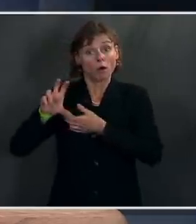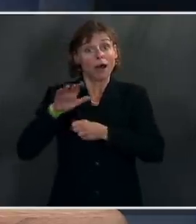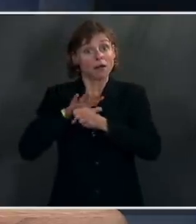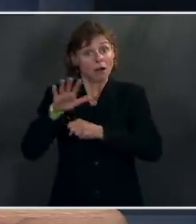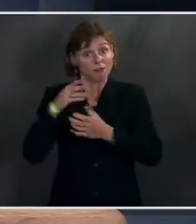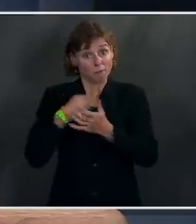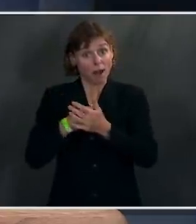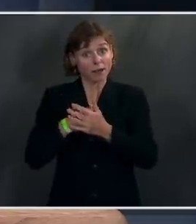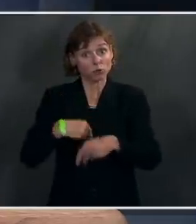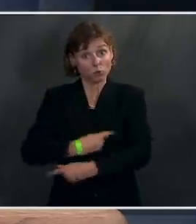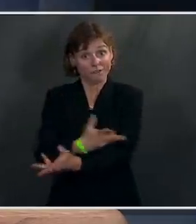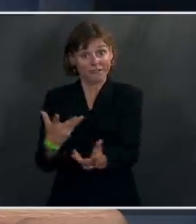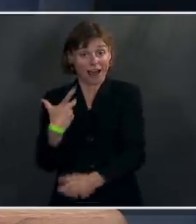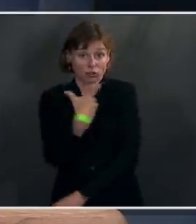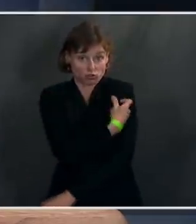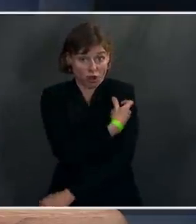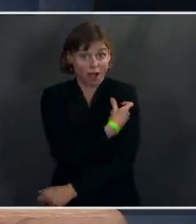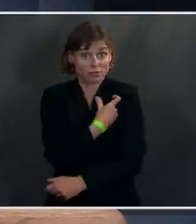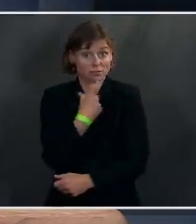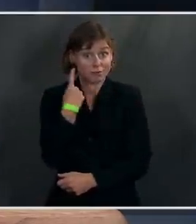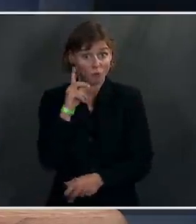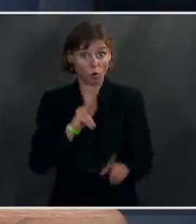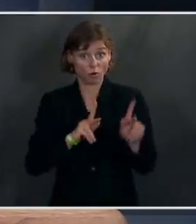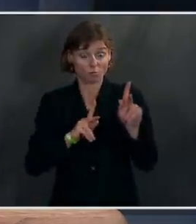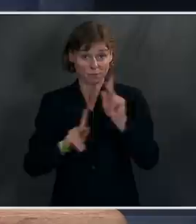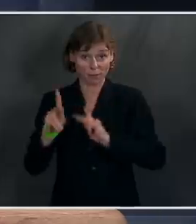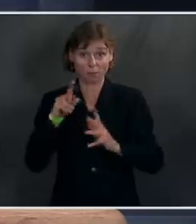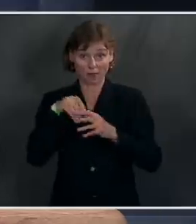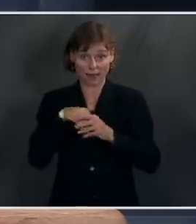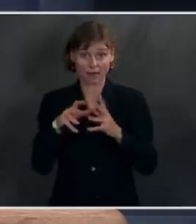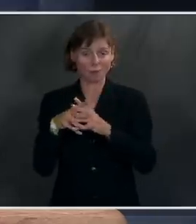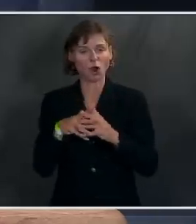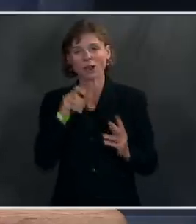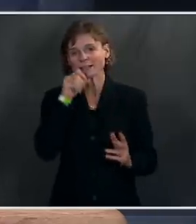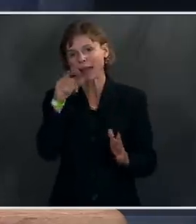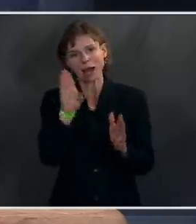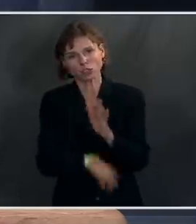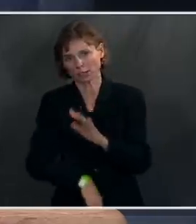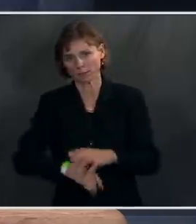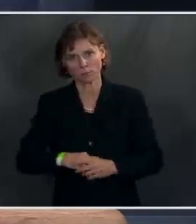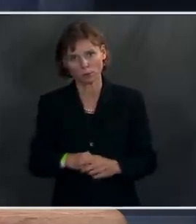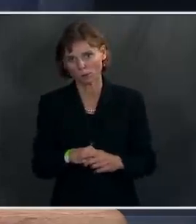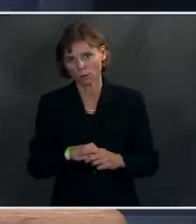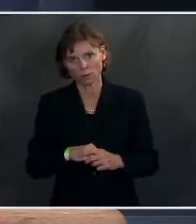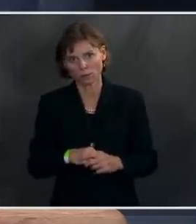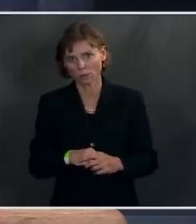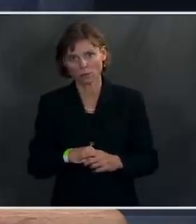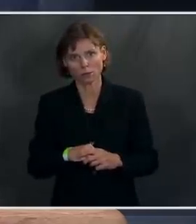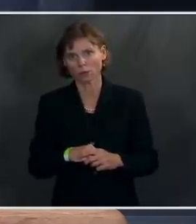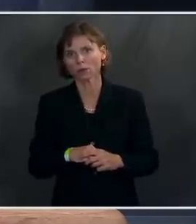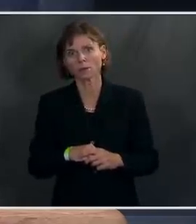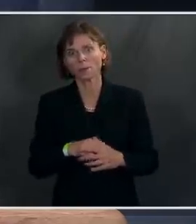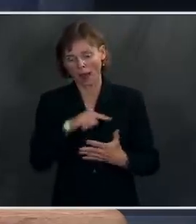So that is not a cheap endeavor and one that -- but those key components are all a priority to the president.